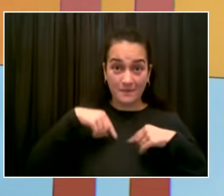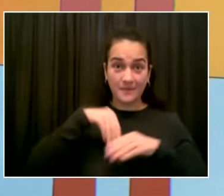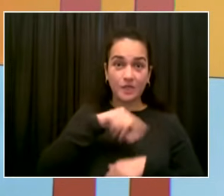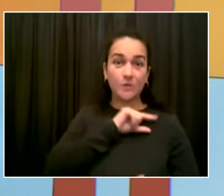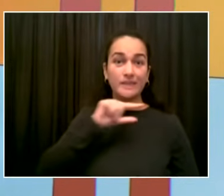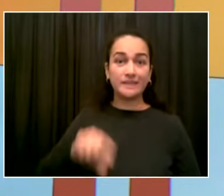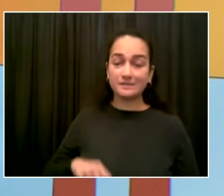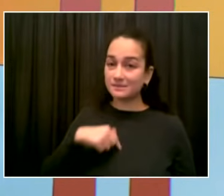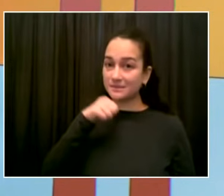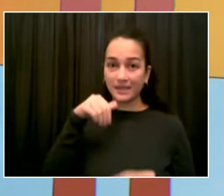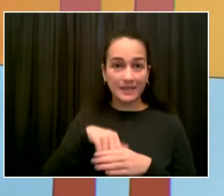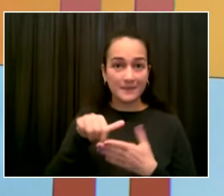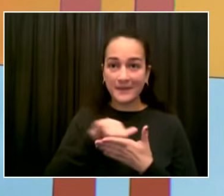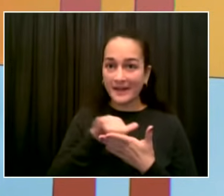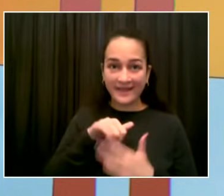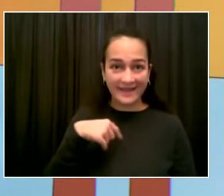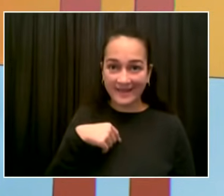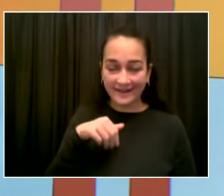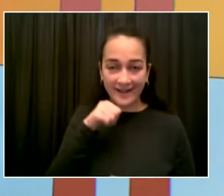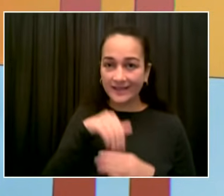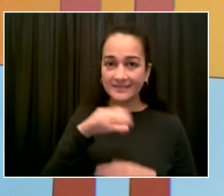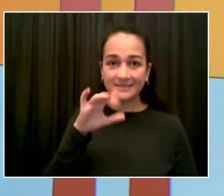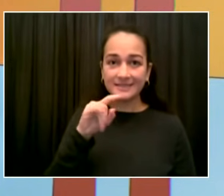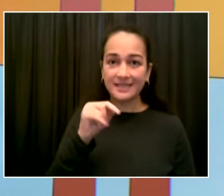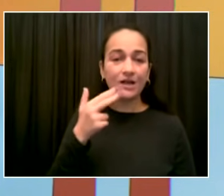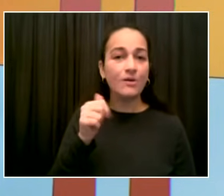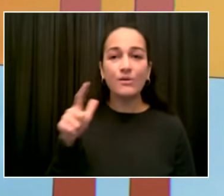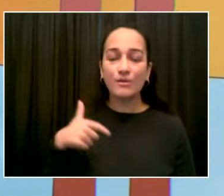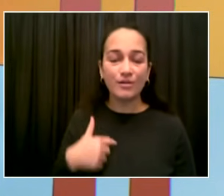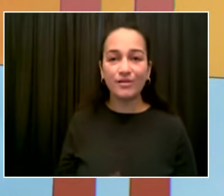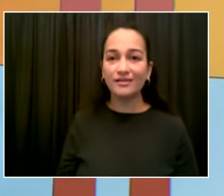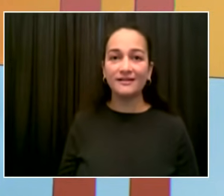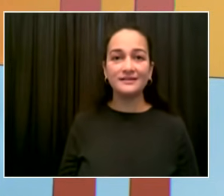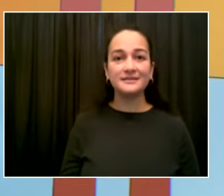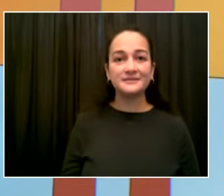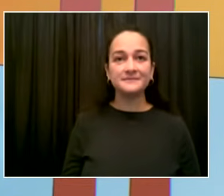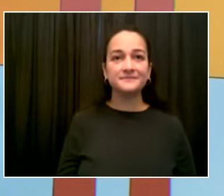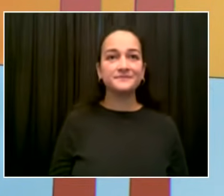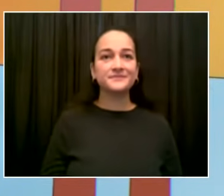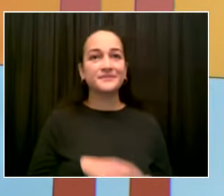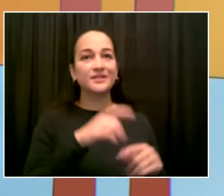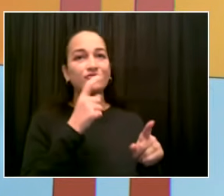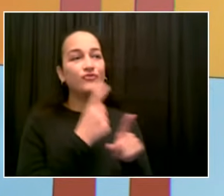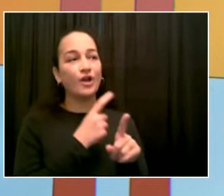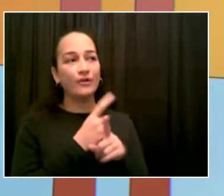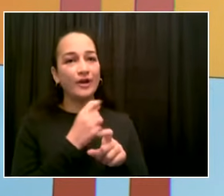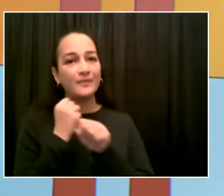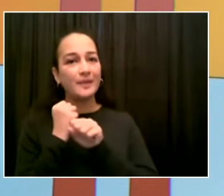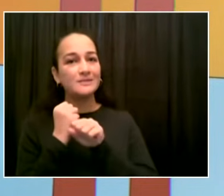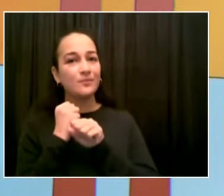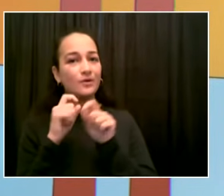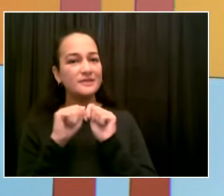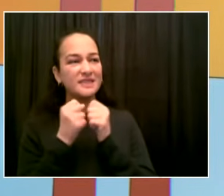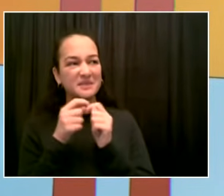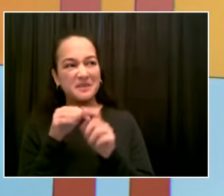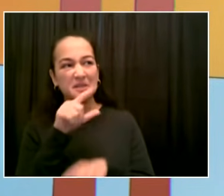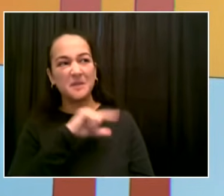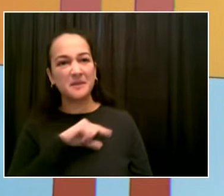QUEENS THOUGH. I WOULD URGE YOU TO GET OVER HER E. GO AHEAD, AMANDA. IT OEDS HAVE A SUPERIOR